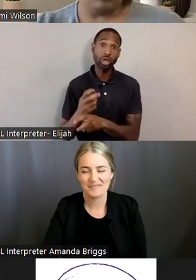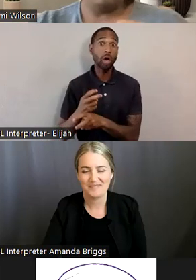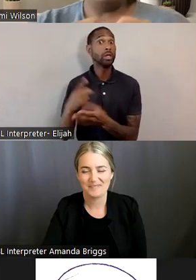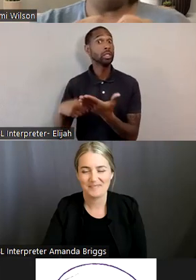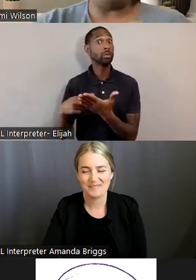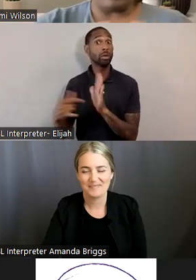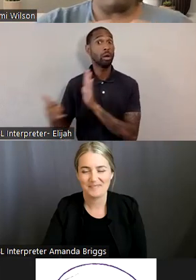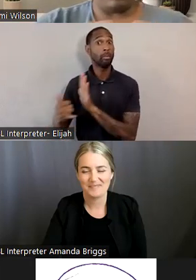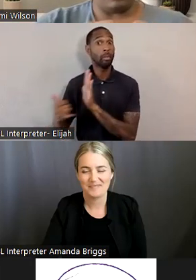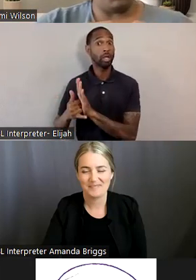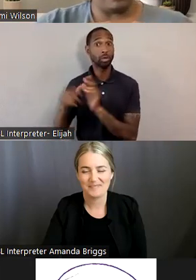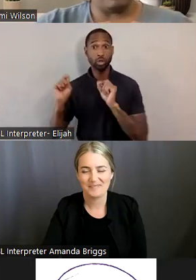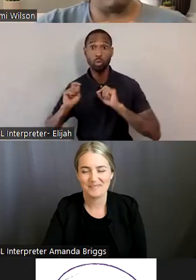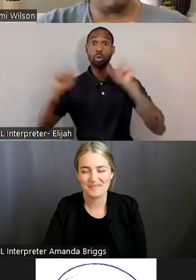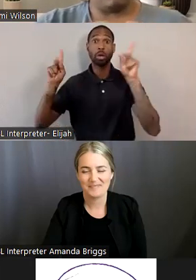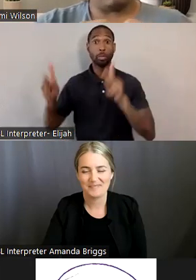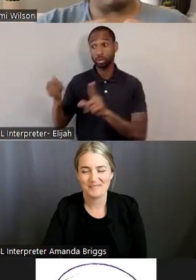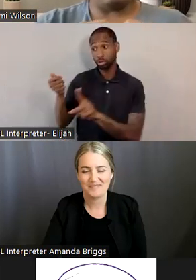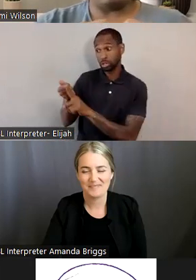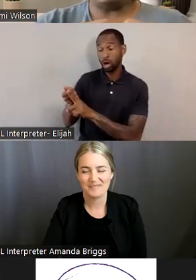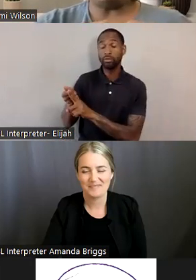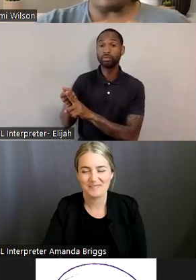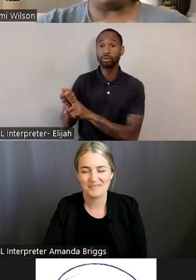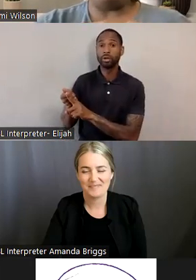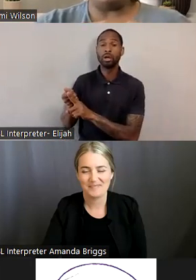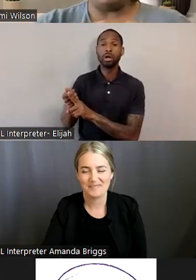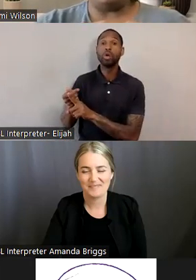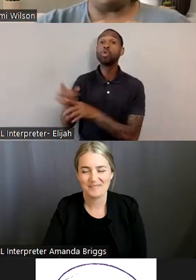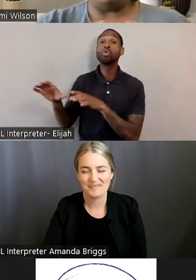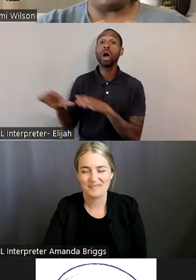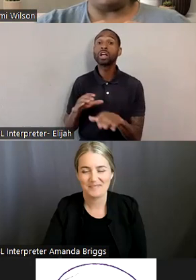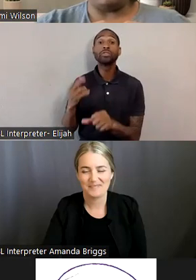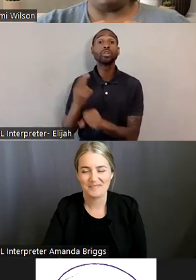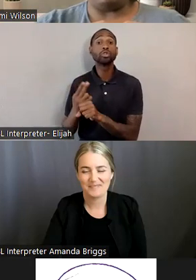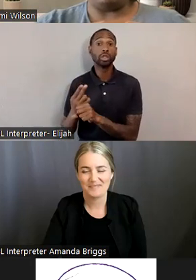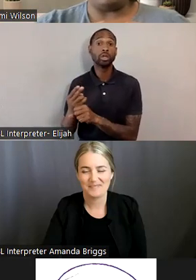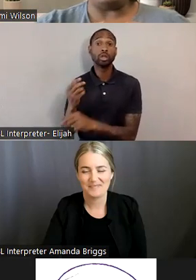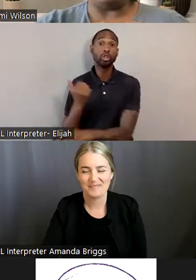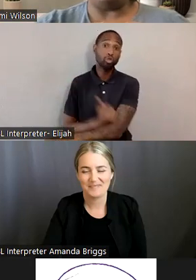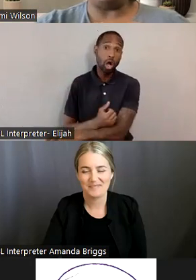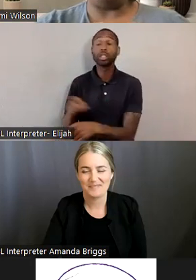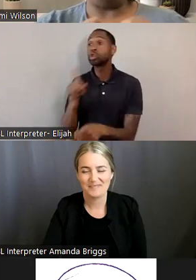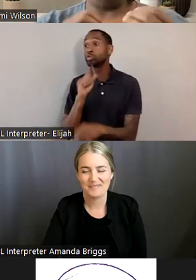impossible, to rouse someone who is actively overdosing, or who has overdosed.